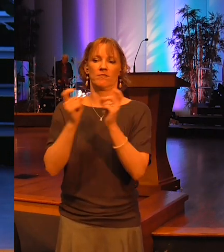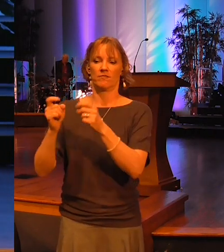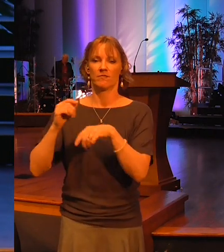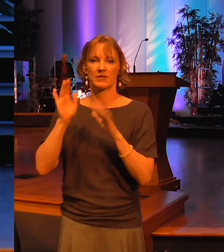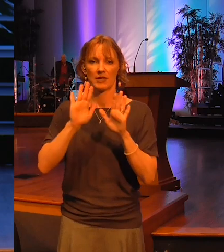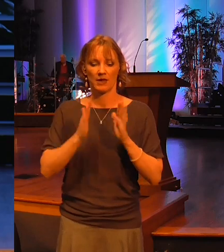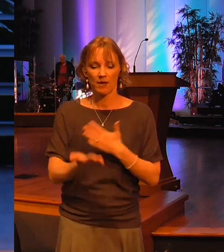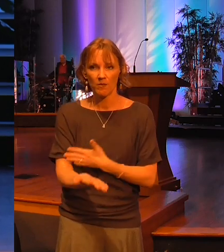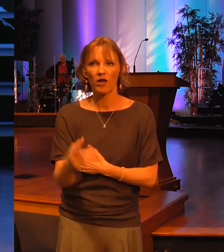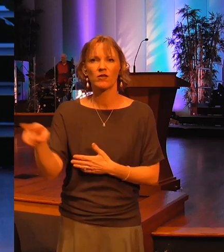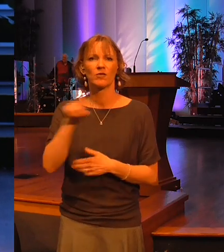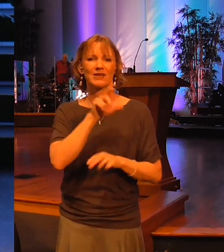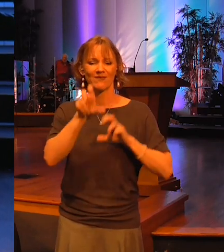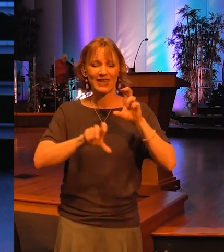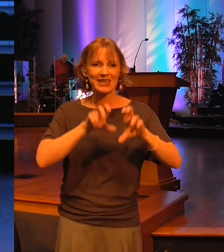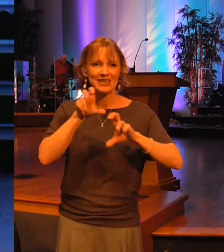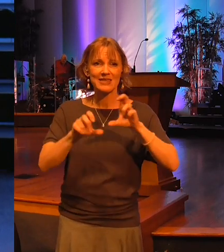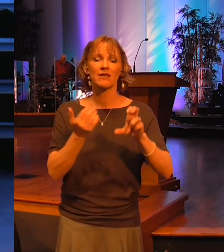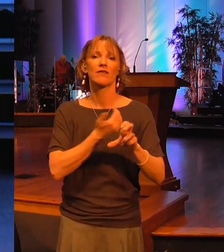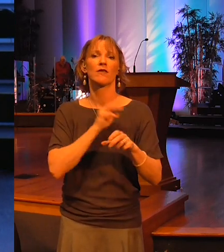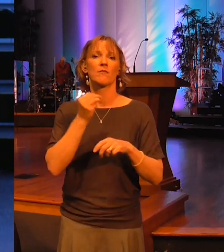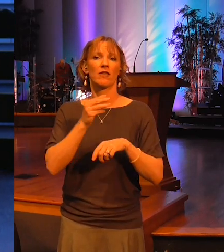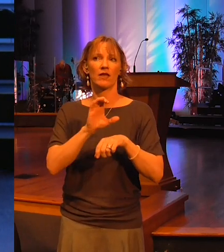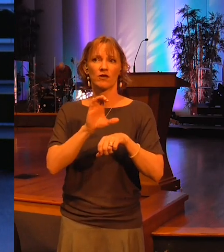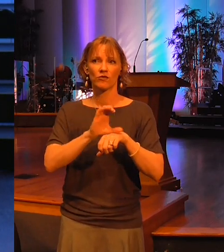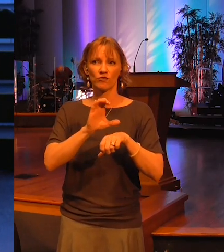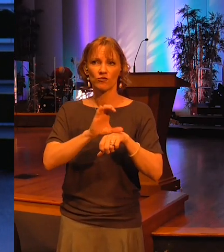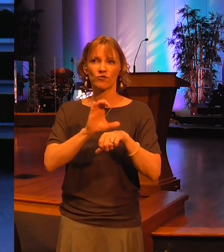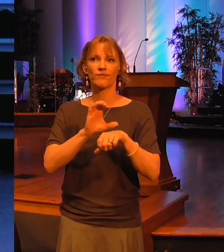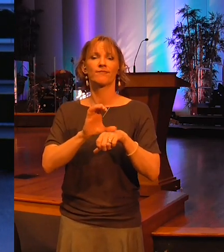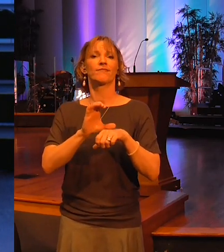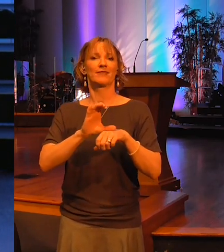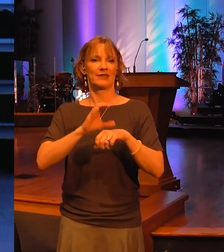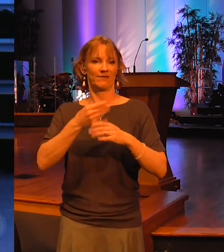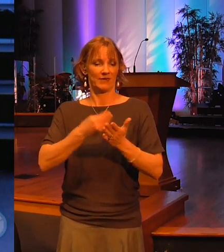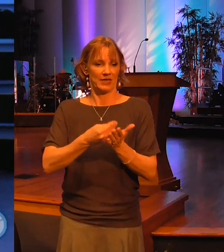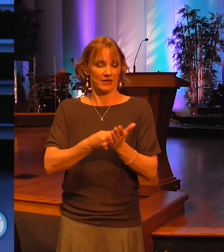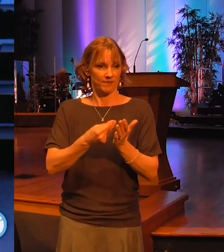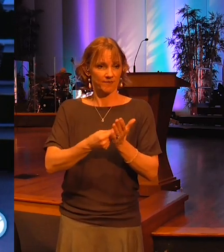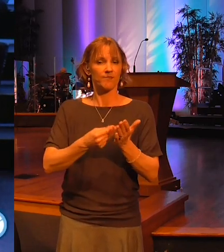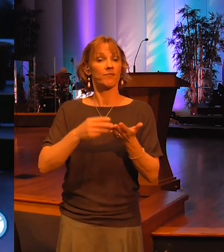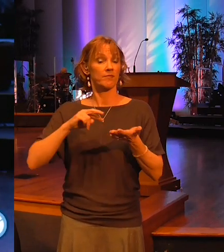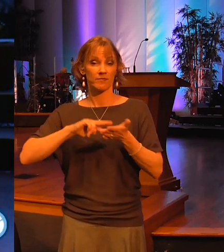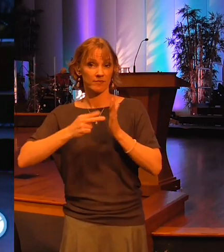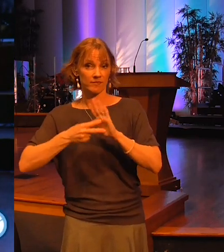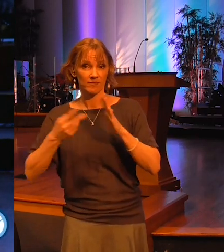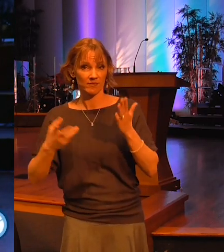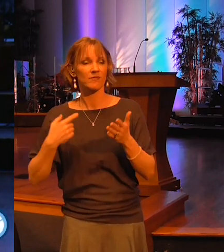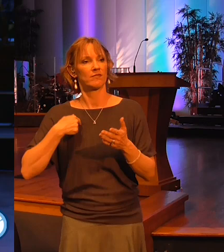investing in our Mile High uh church fund uh and what that does is it goes to bring the wonderful